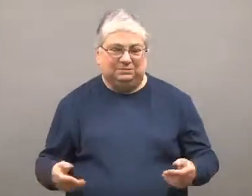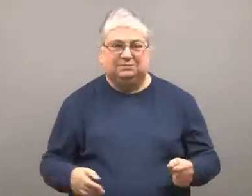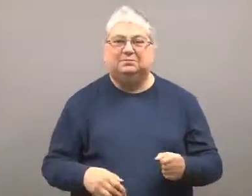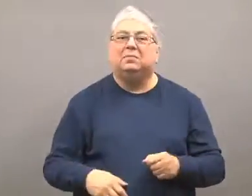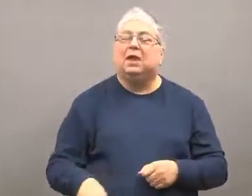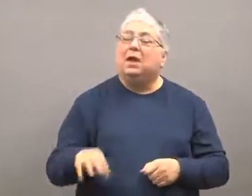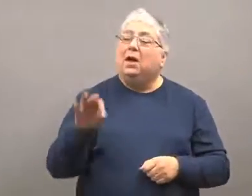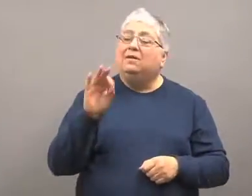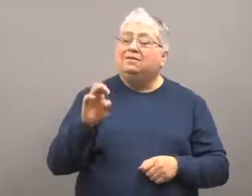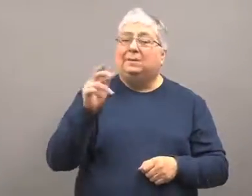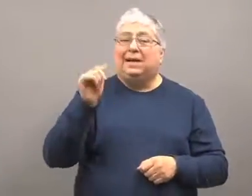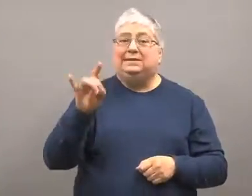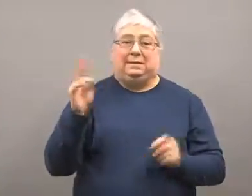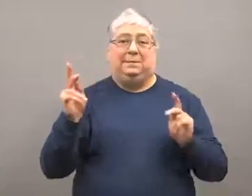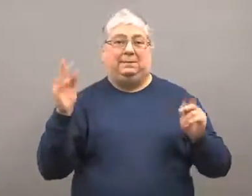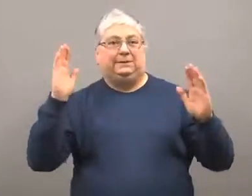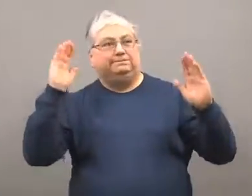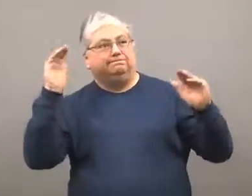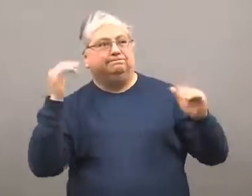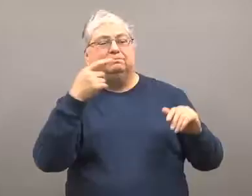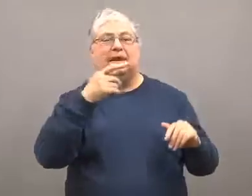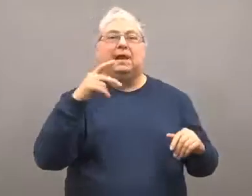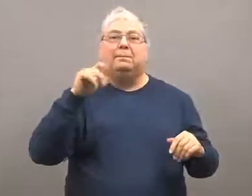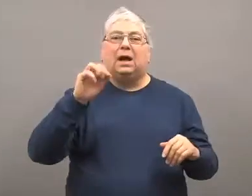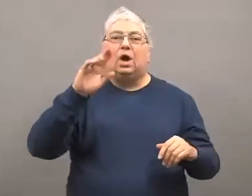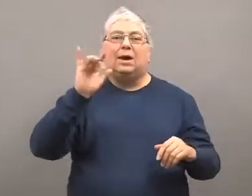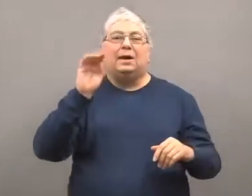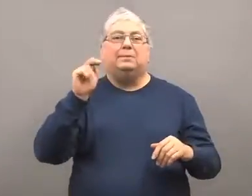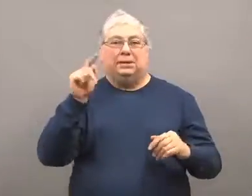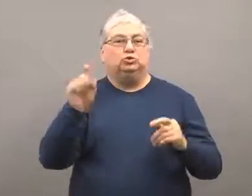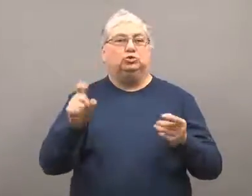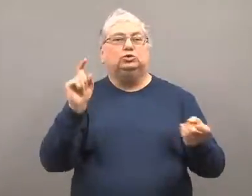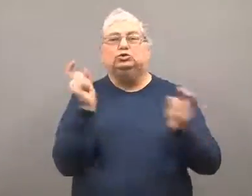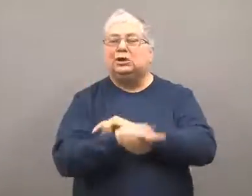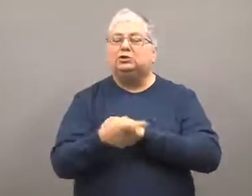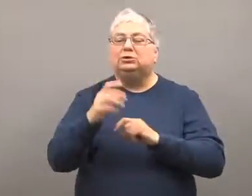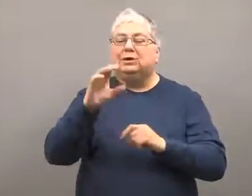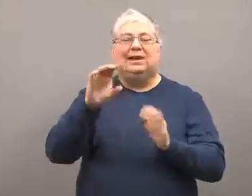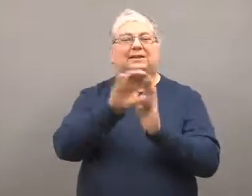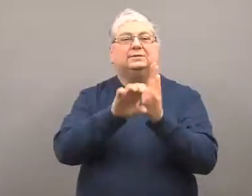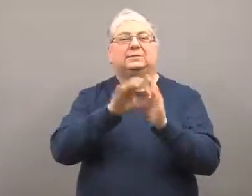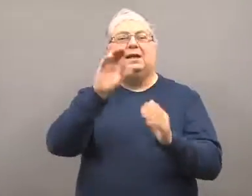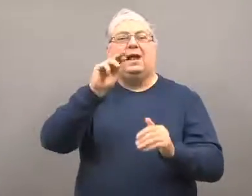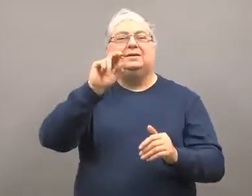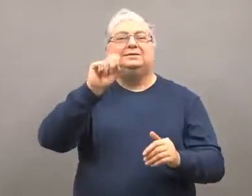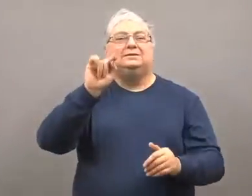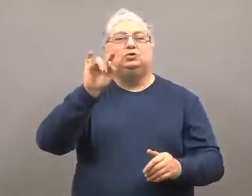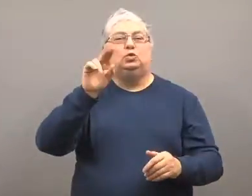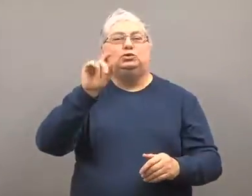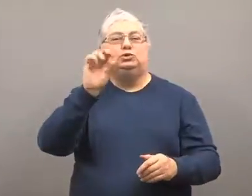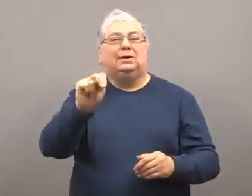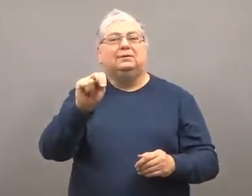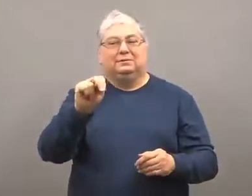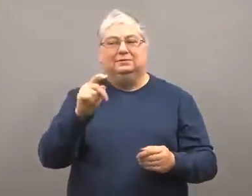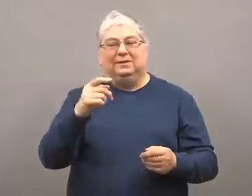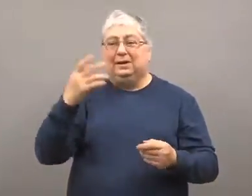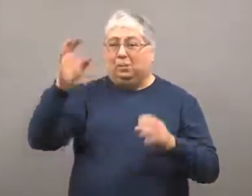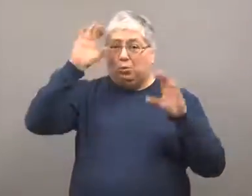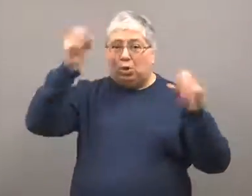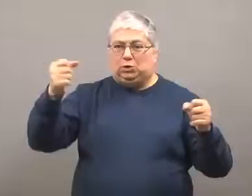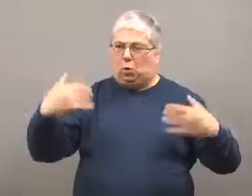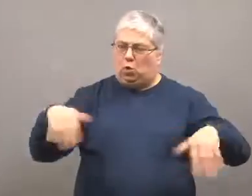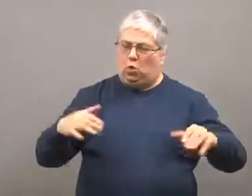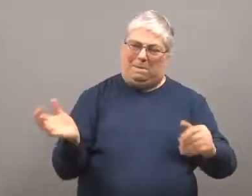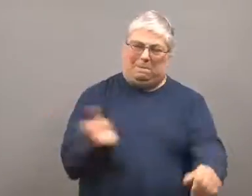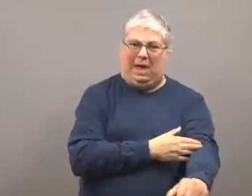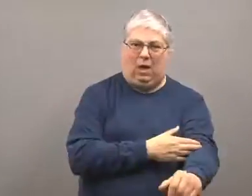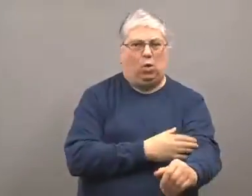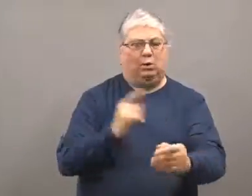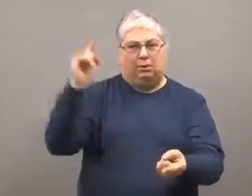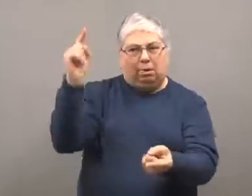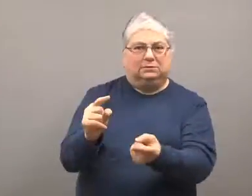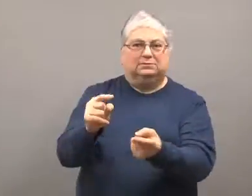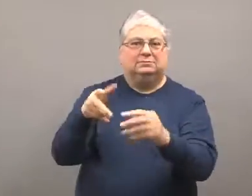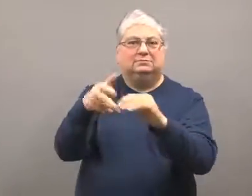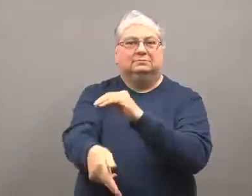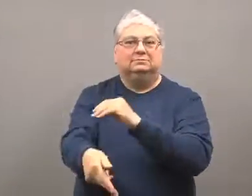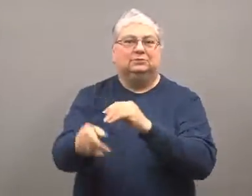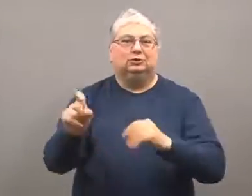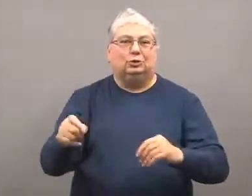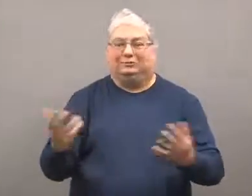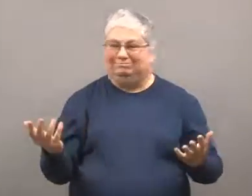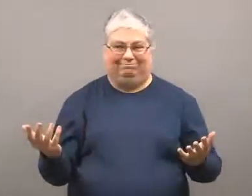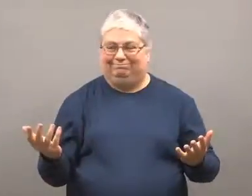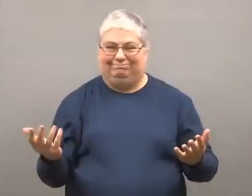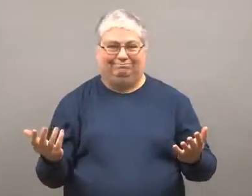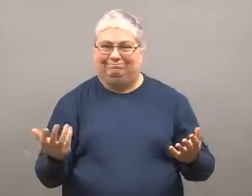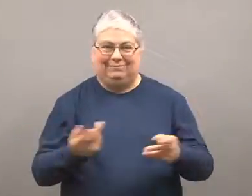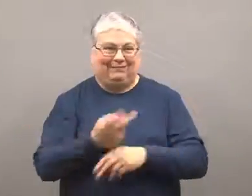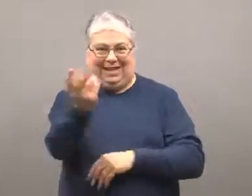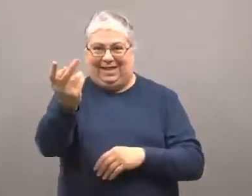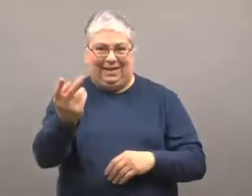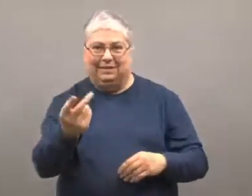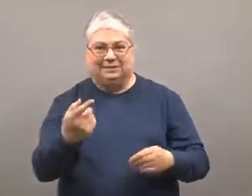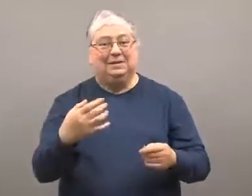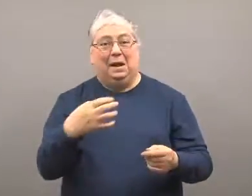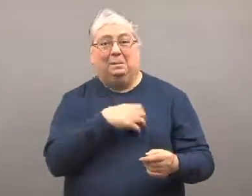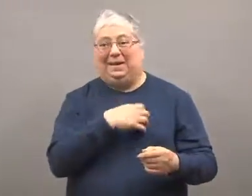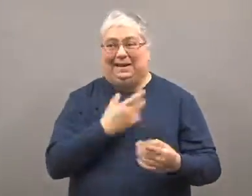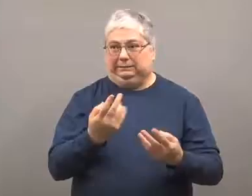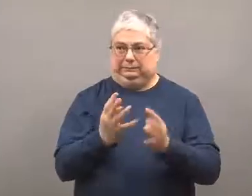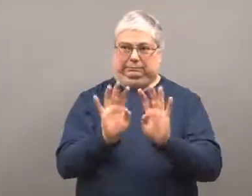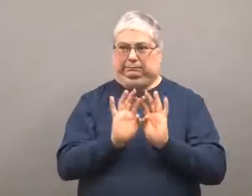Parliament was expected to make constitutional changes on February 18.